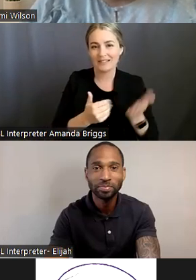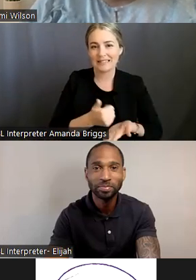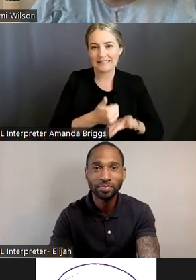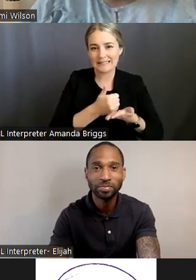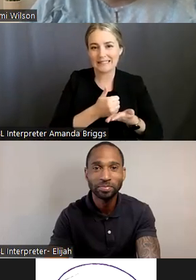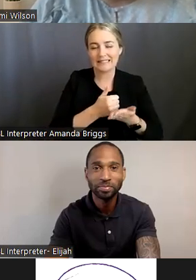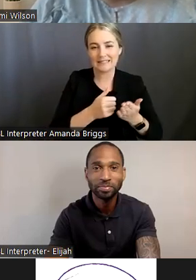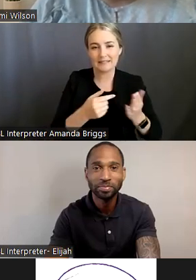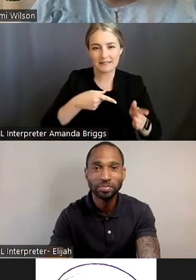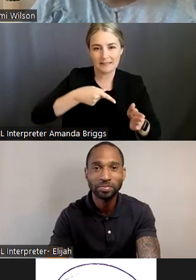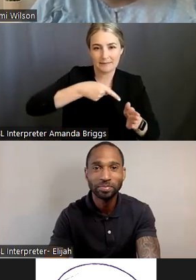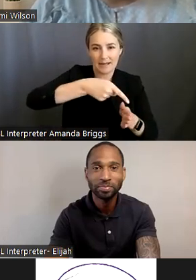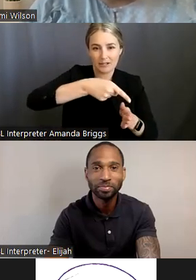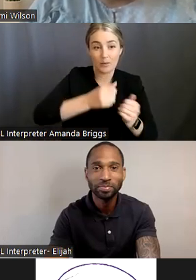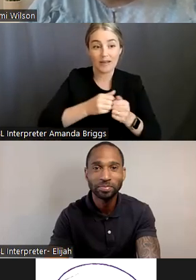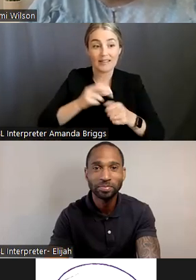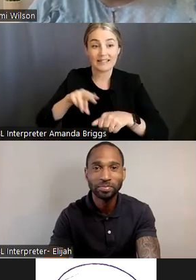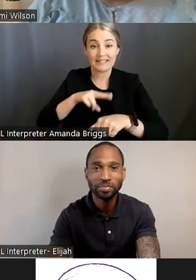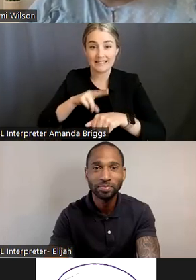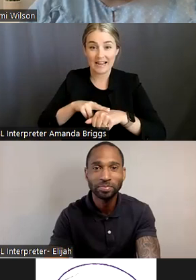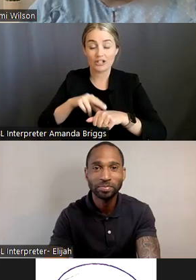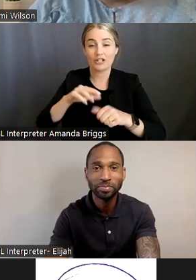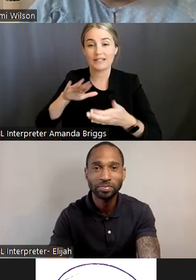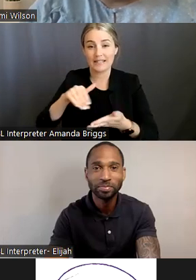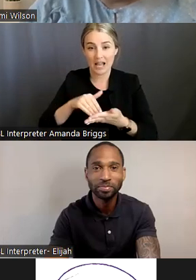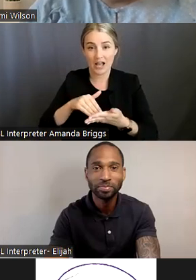National Center on Domestic Violence, Trauma, and Mental Health.